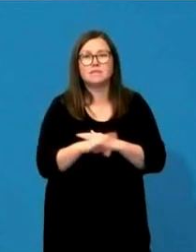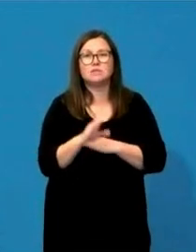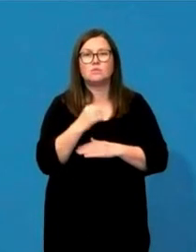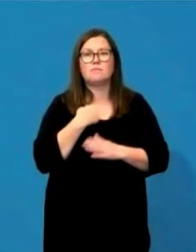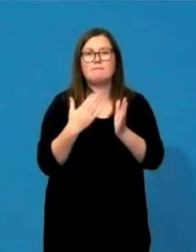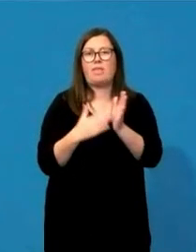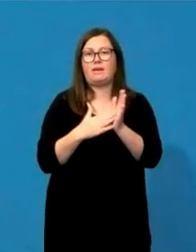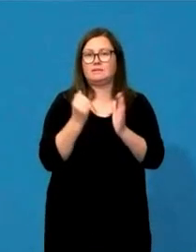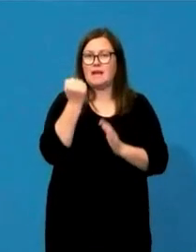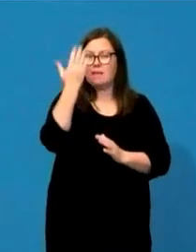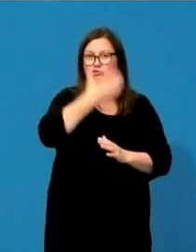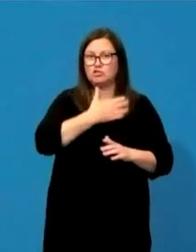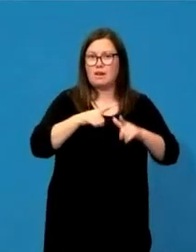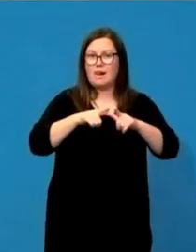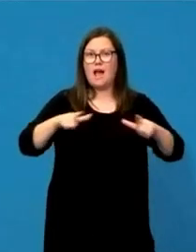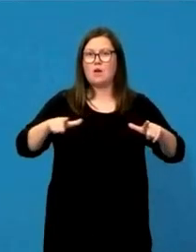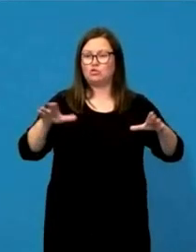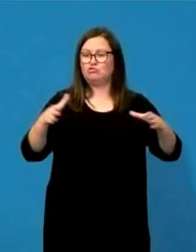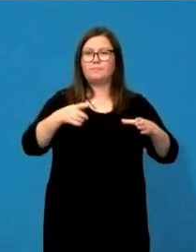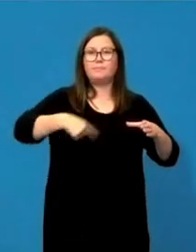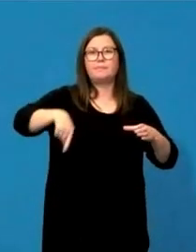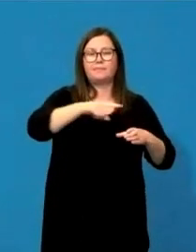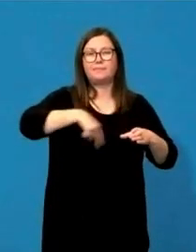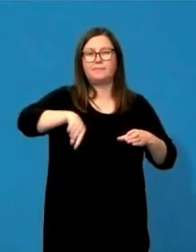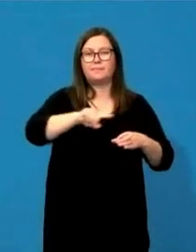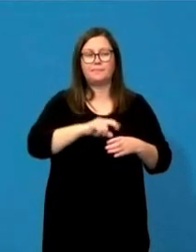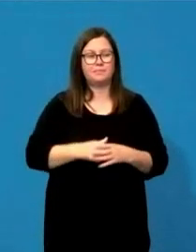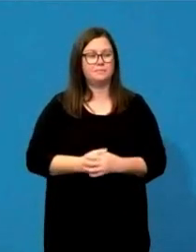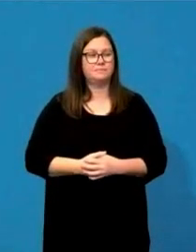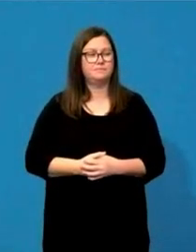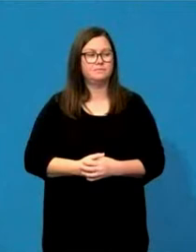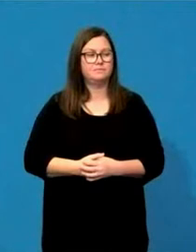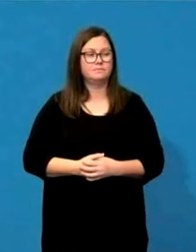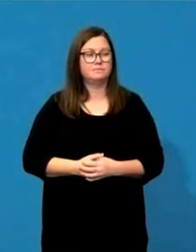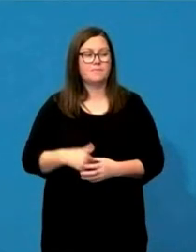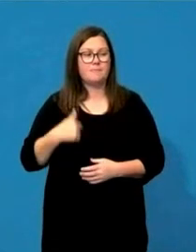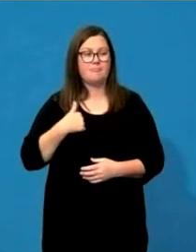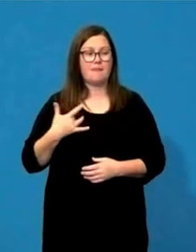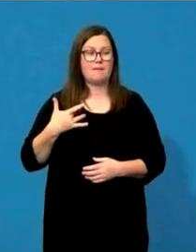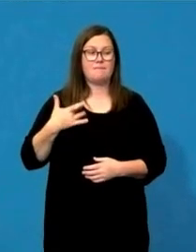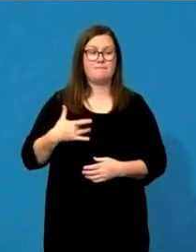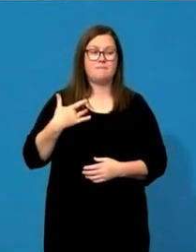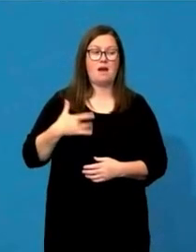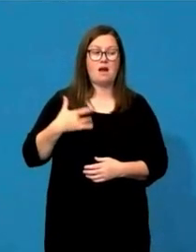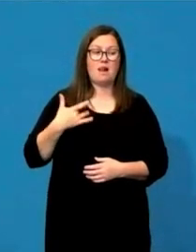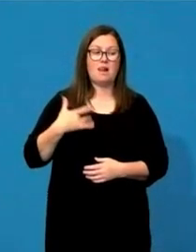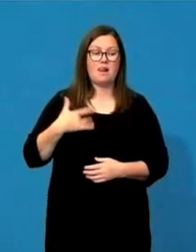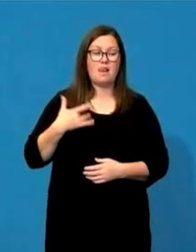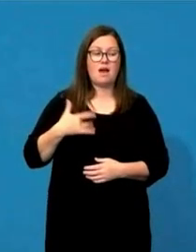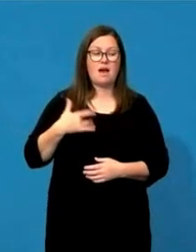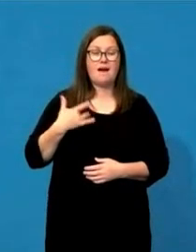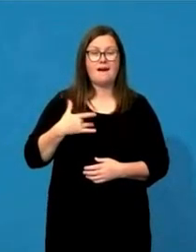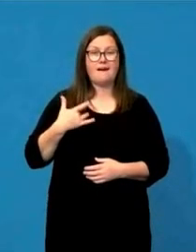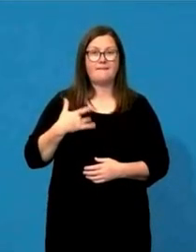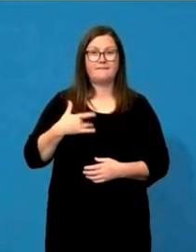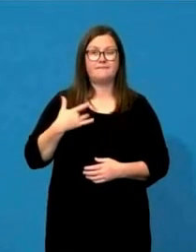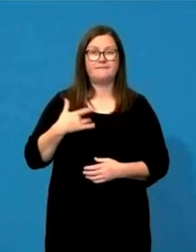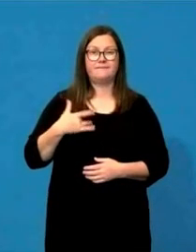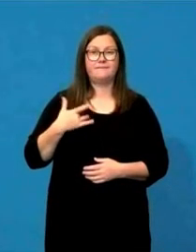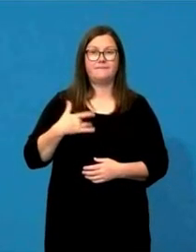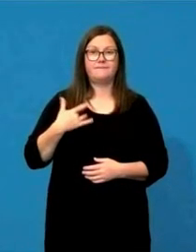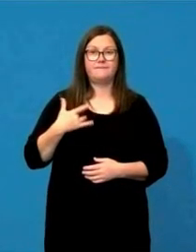My life has been one of working - when I started working as a 16-year-old for